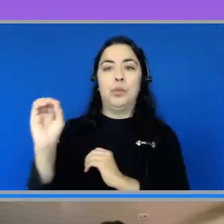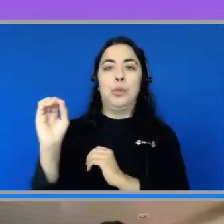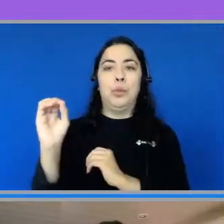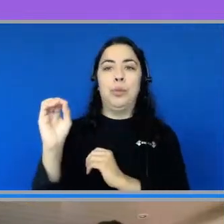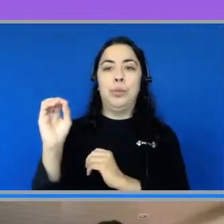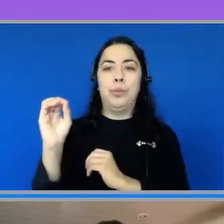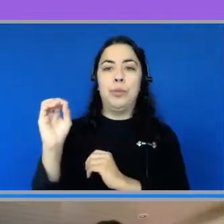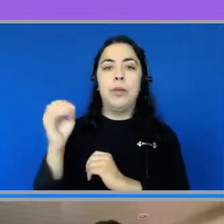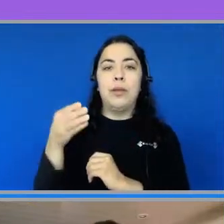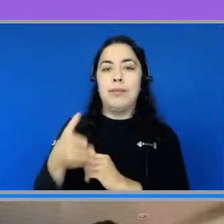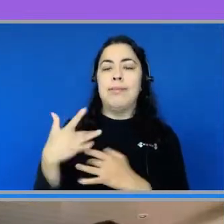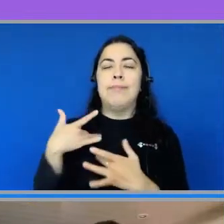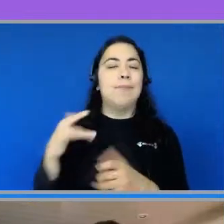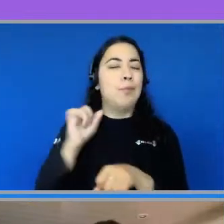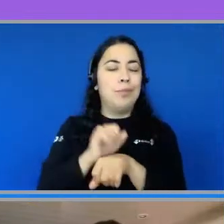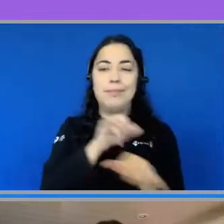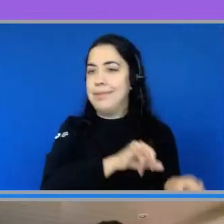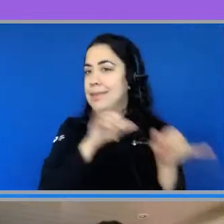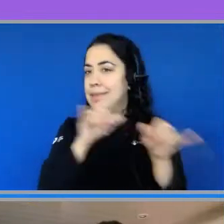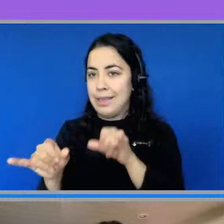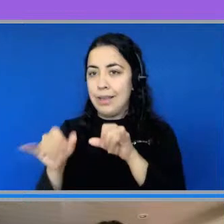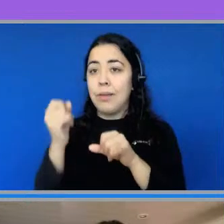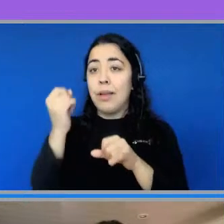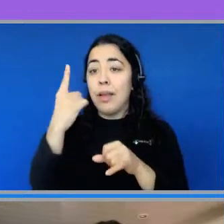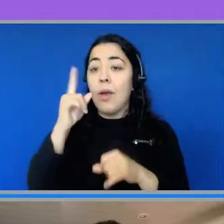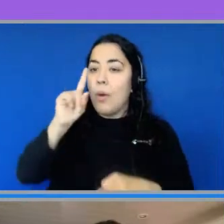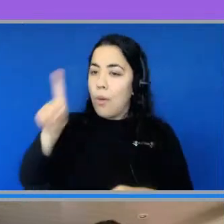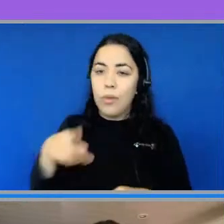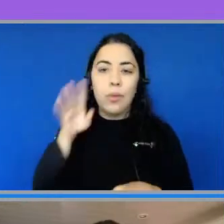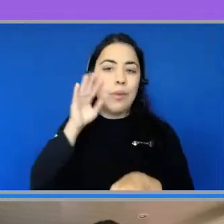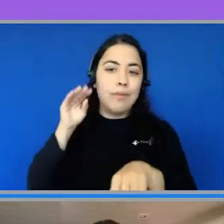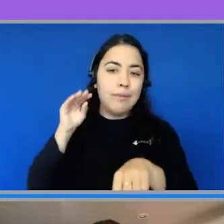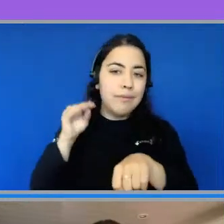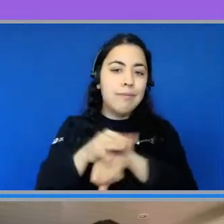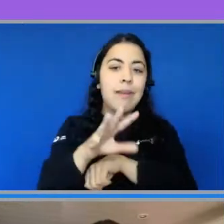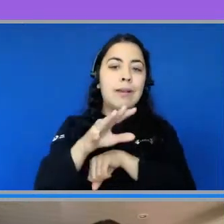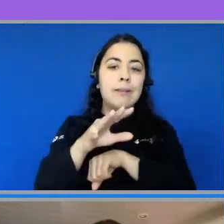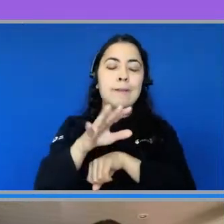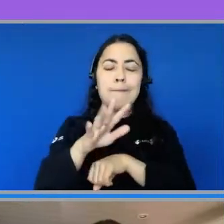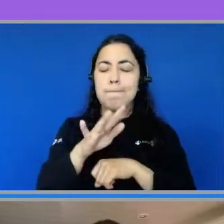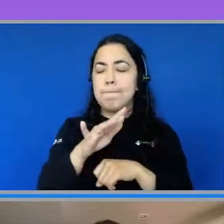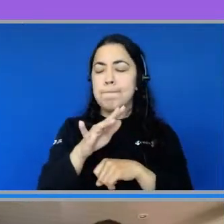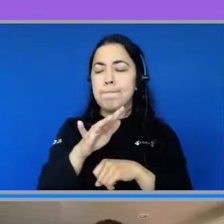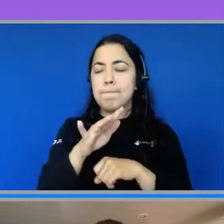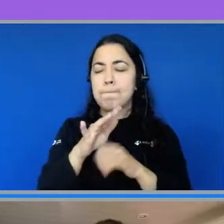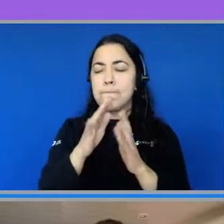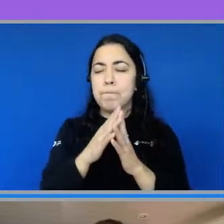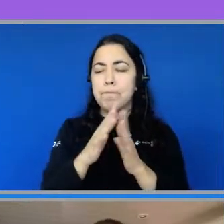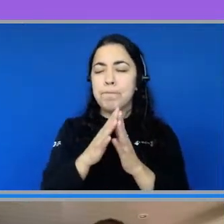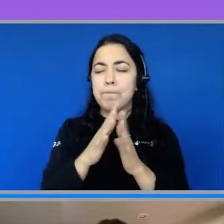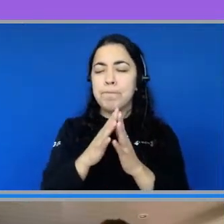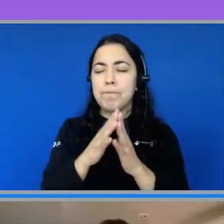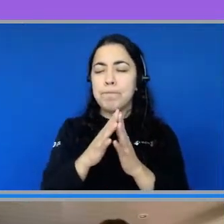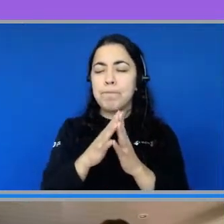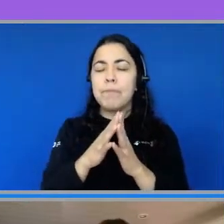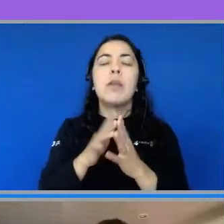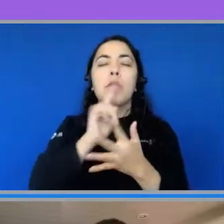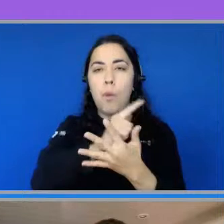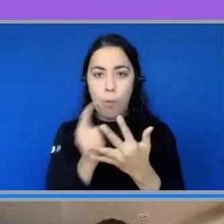So this property will work in very much the same way. But it's